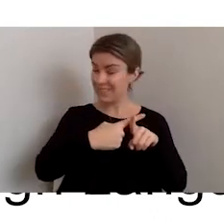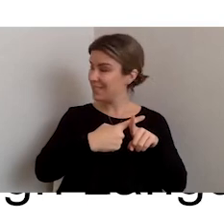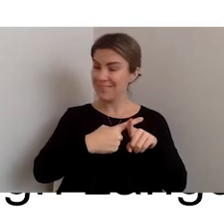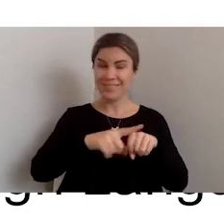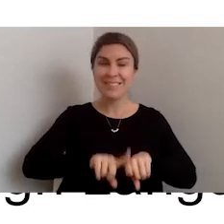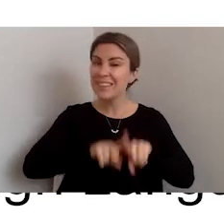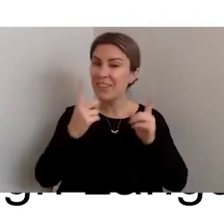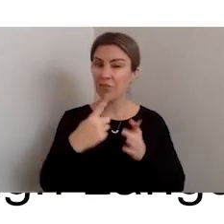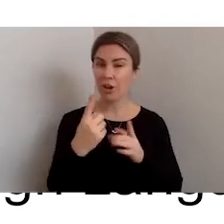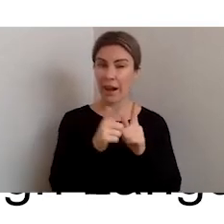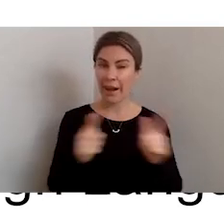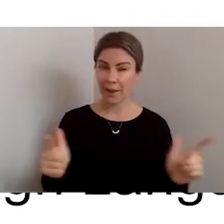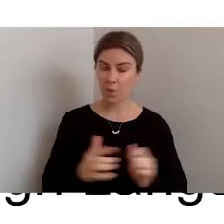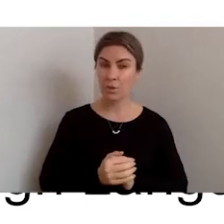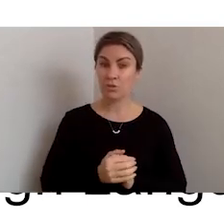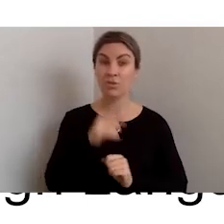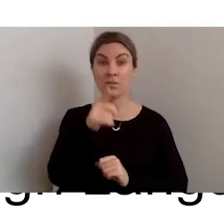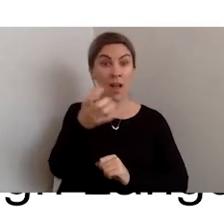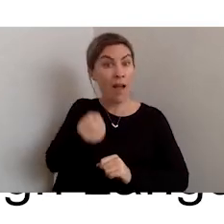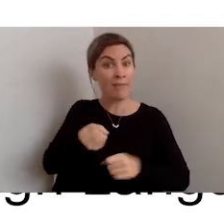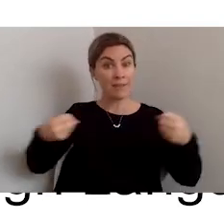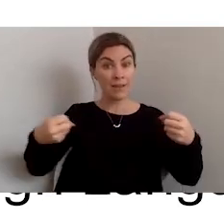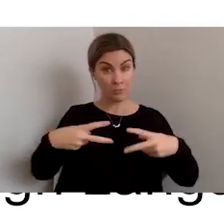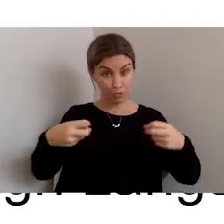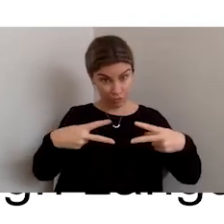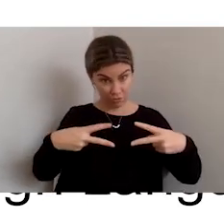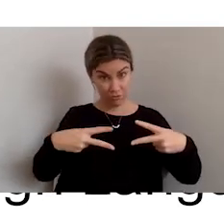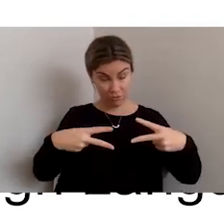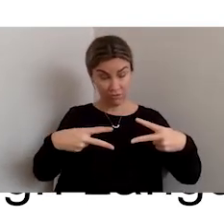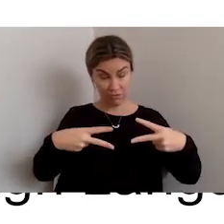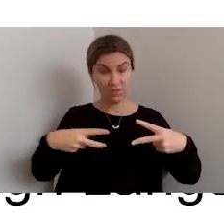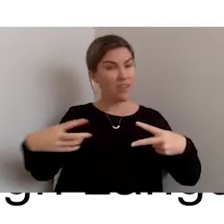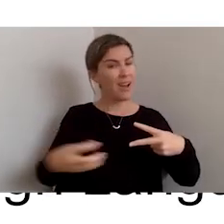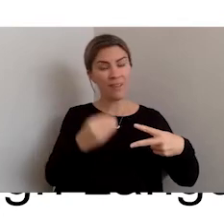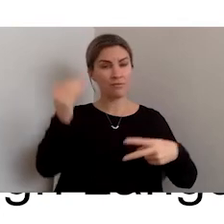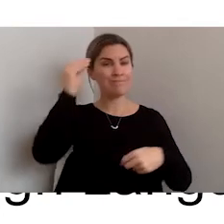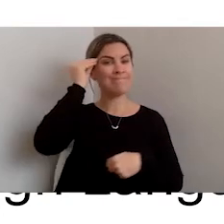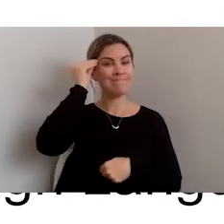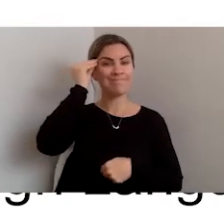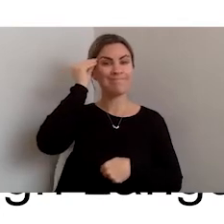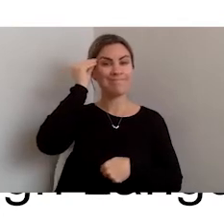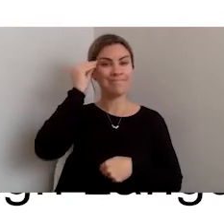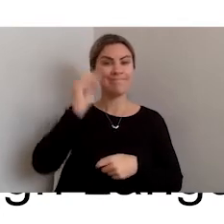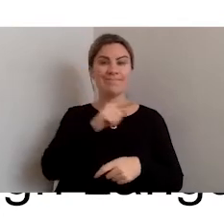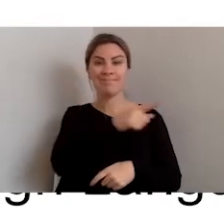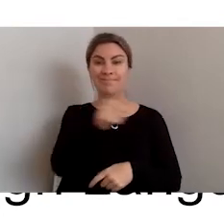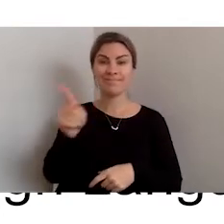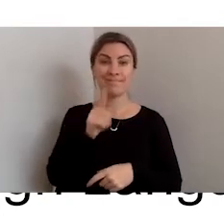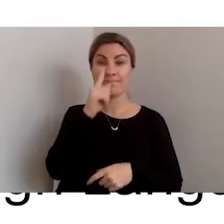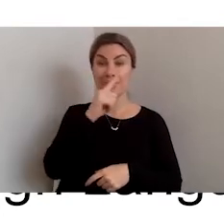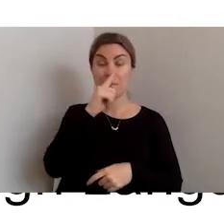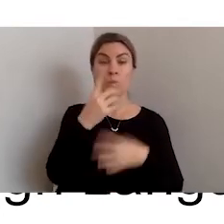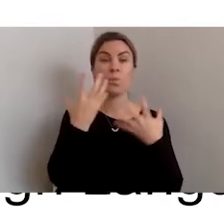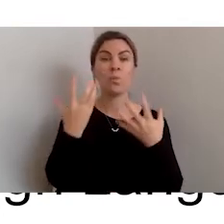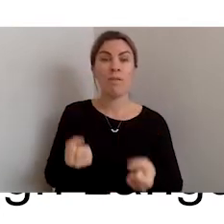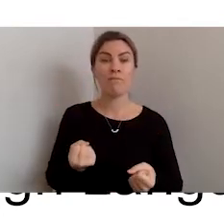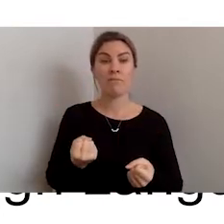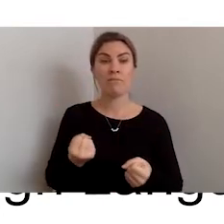captions, you need to bear in mind that not everyone who speaks Auslan